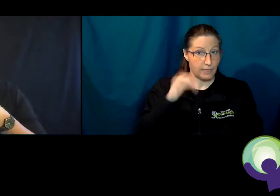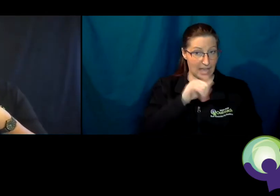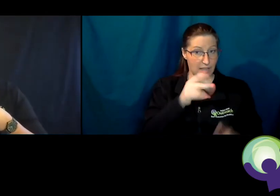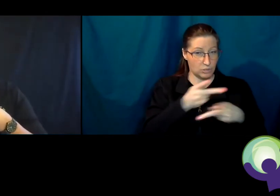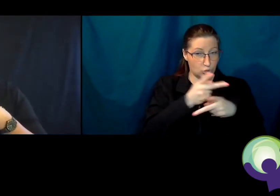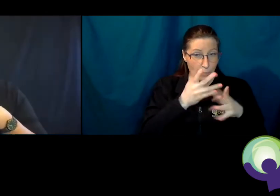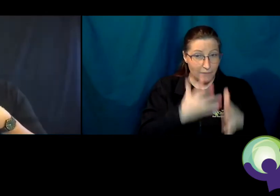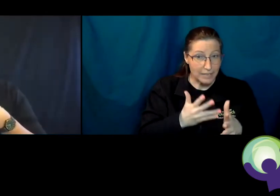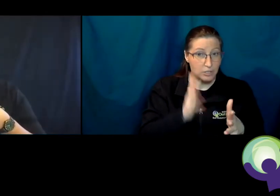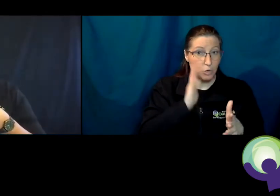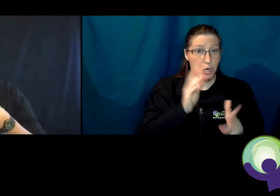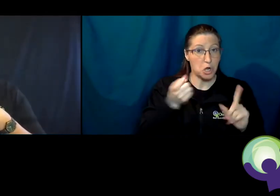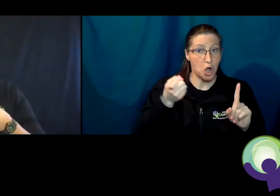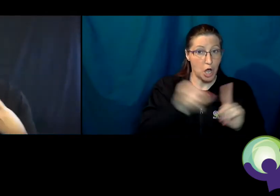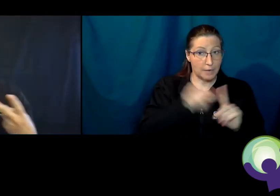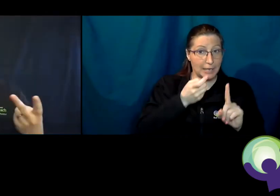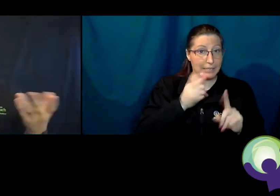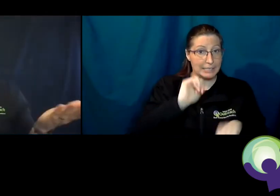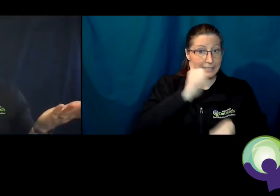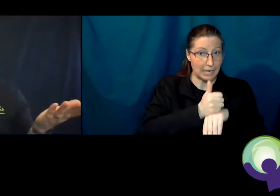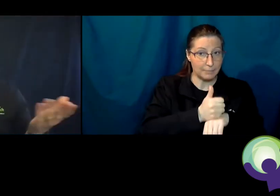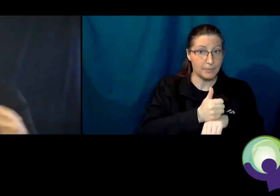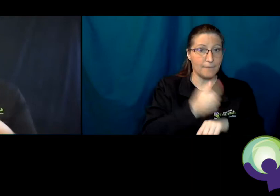just automatically set up if the employee is going to be there for those meetings or